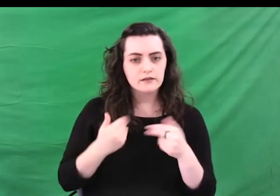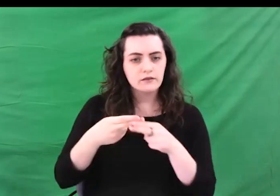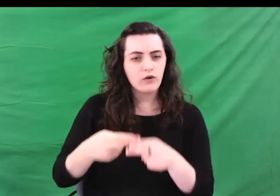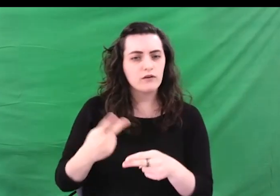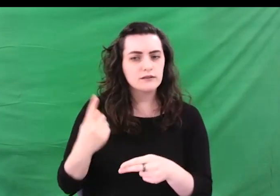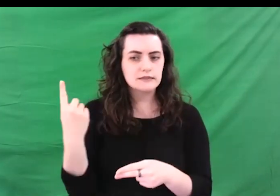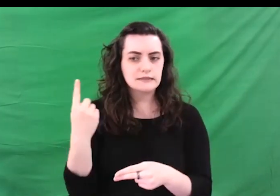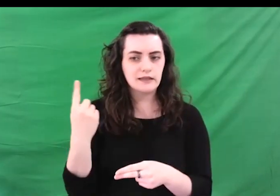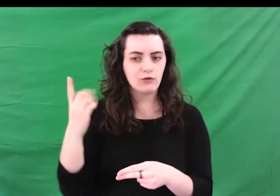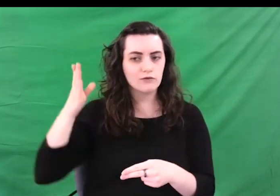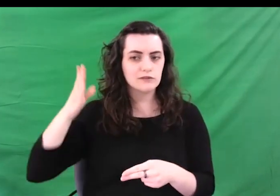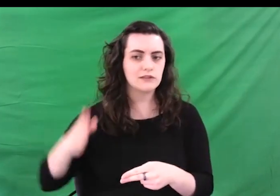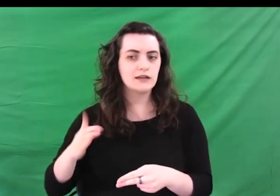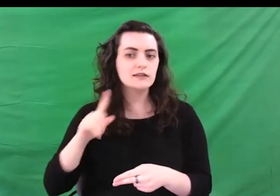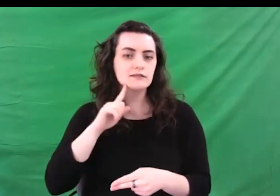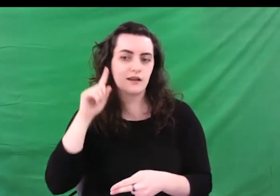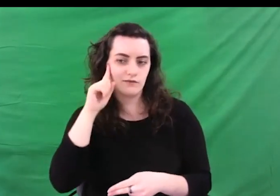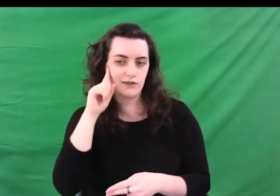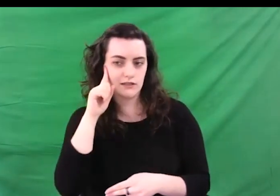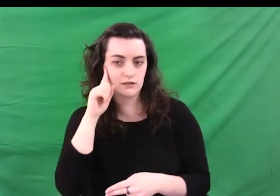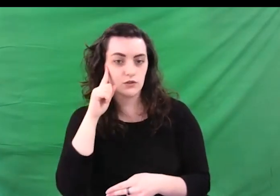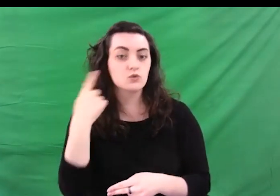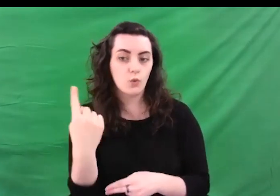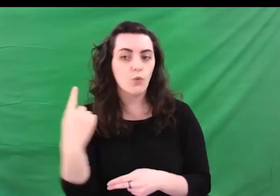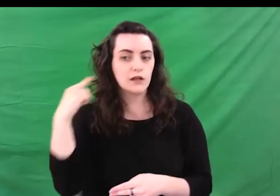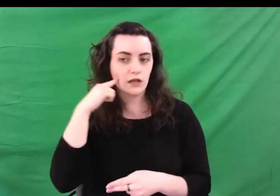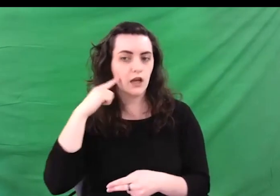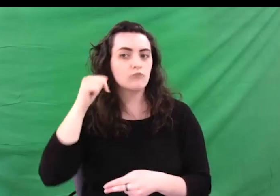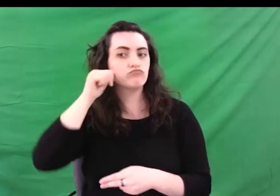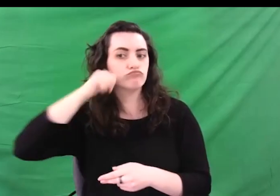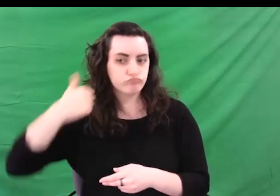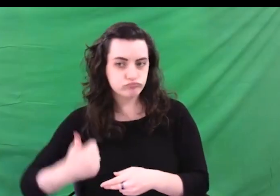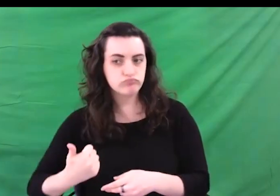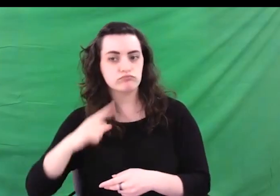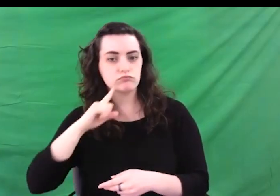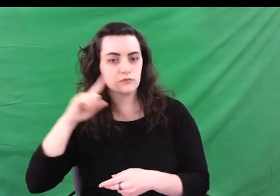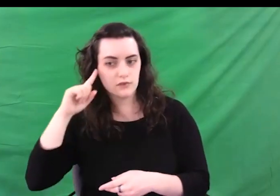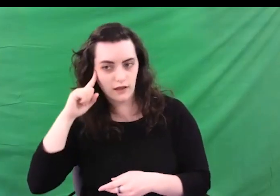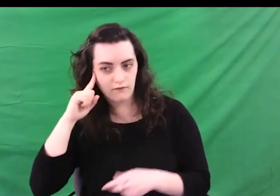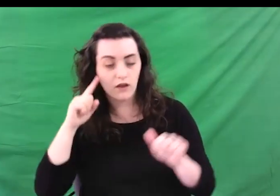So one ear is profoundly deaf and the other ear has typical hearing.